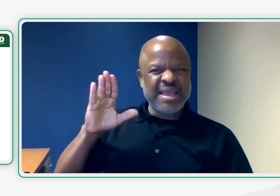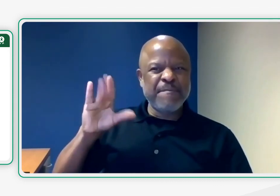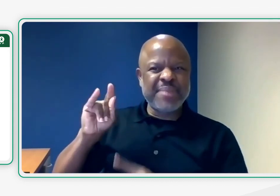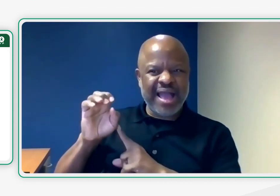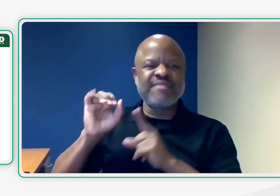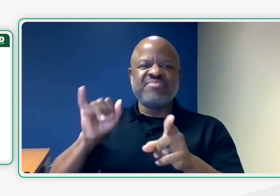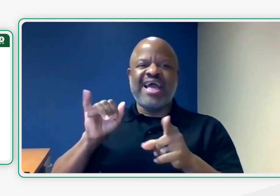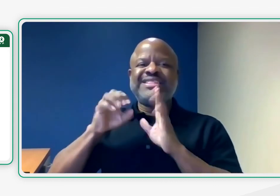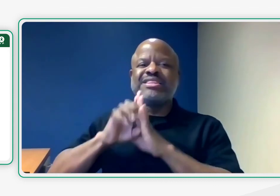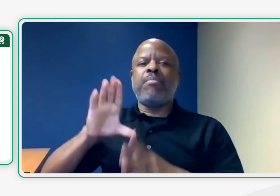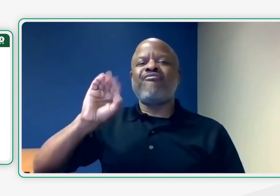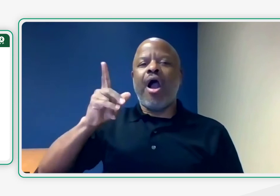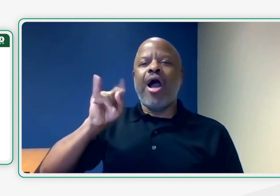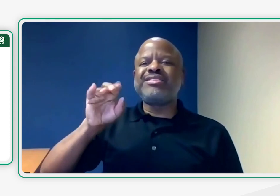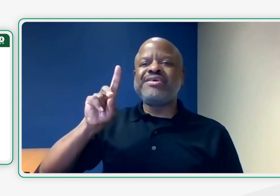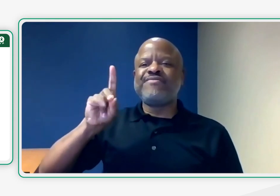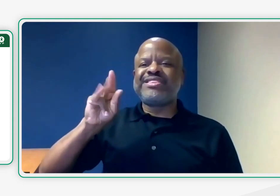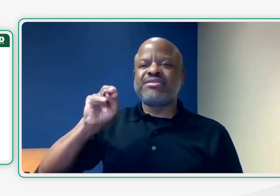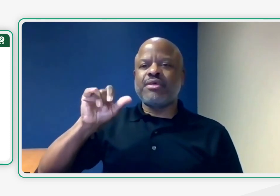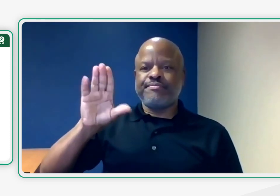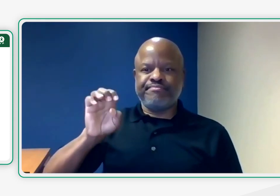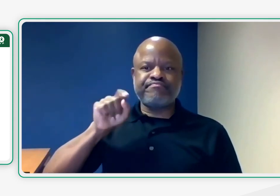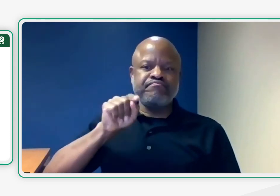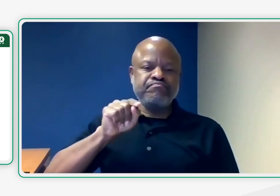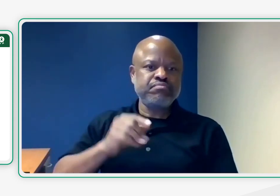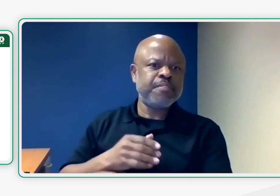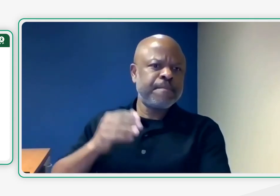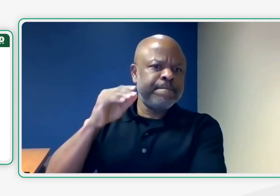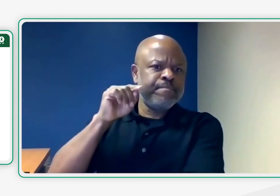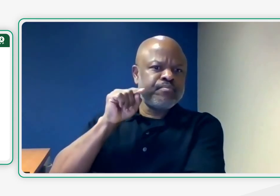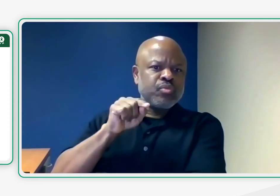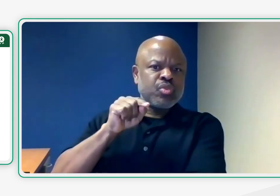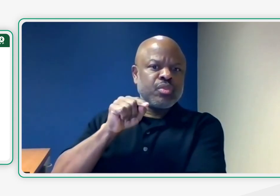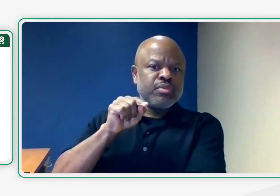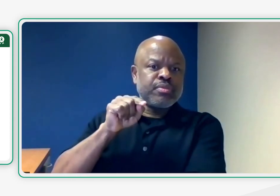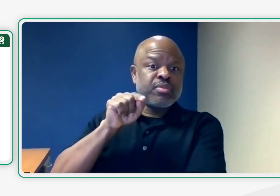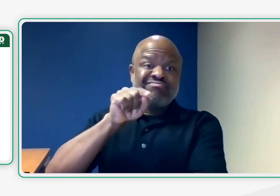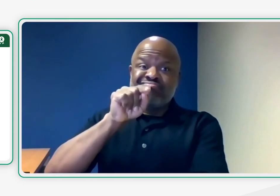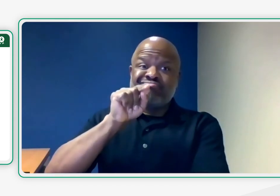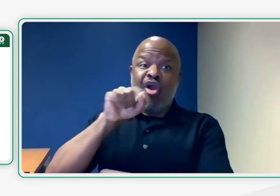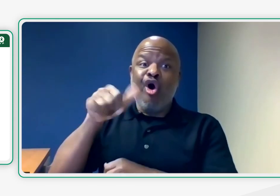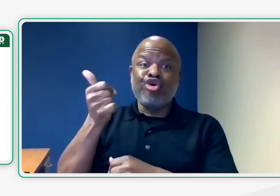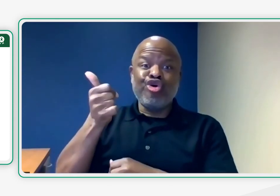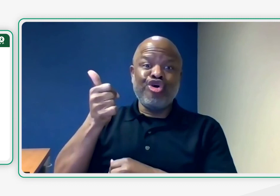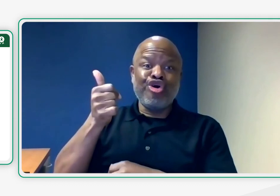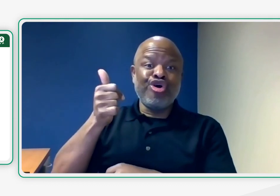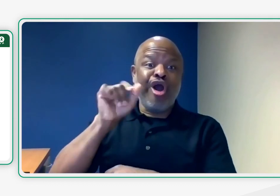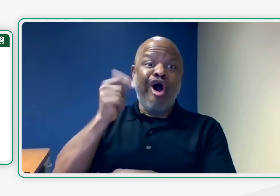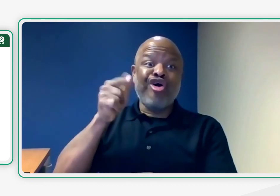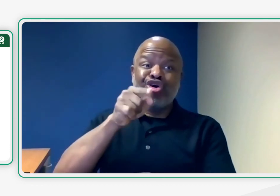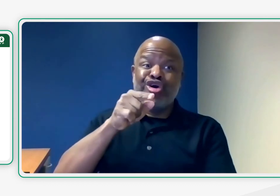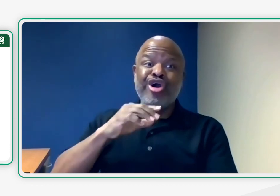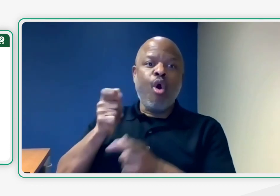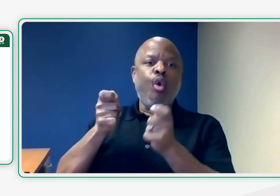interest, and you still have a balance left . . . that's an example of cognitive dissonance.